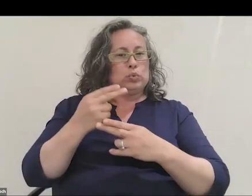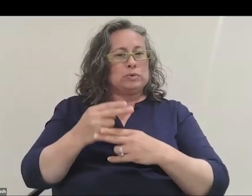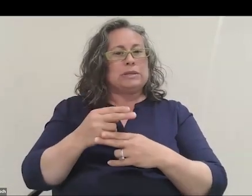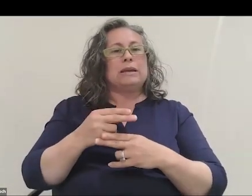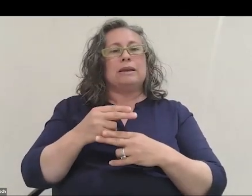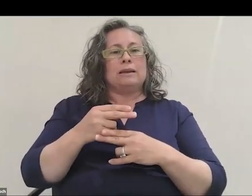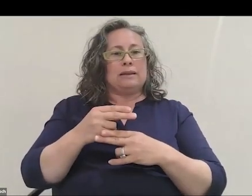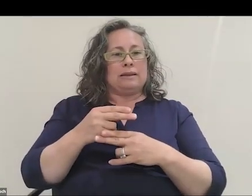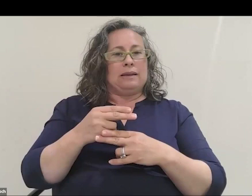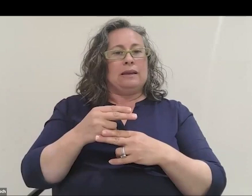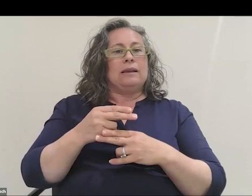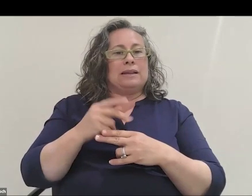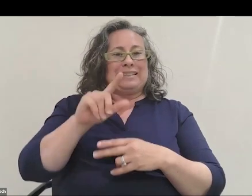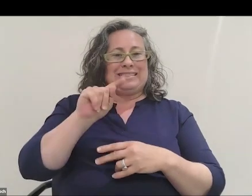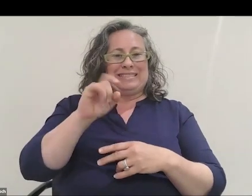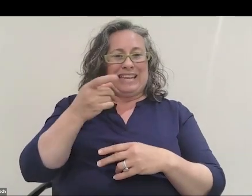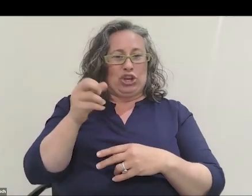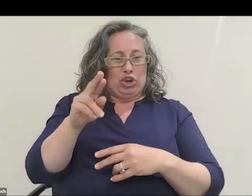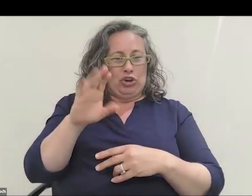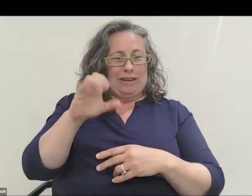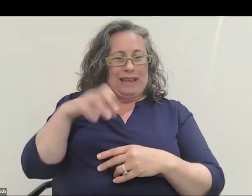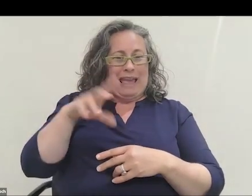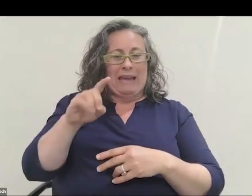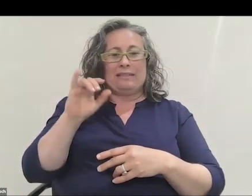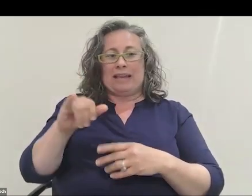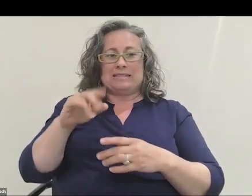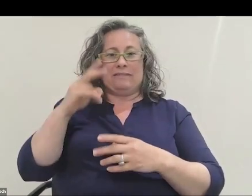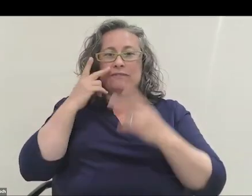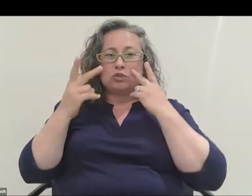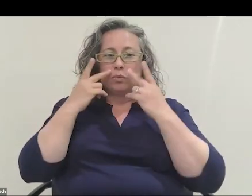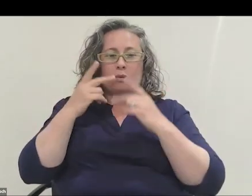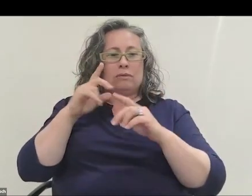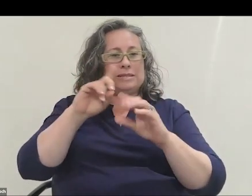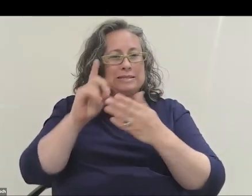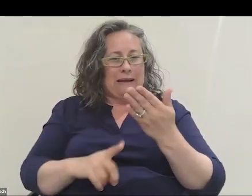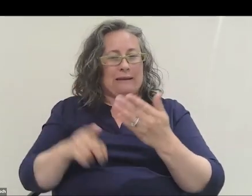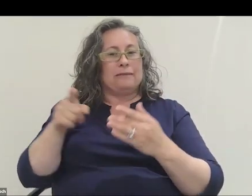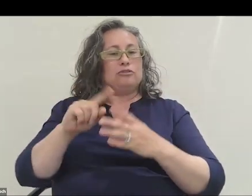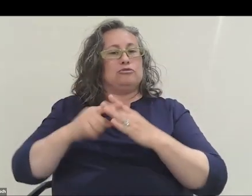which is a visual-based design program, and they're starting to learn OpenSCAD.